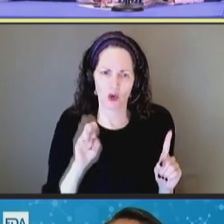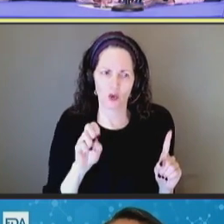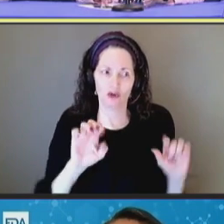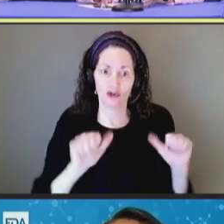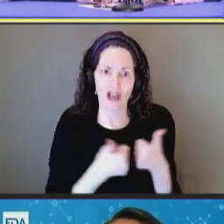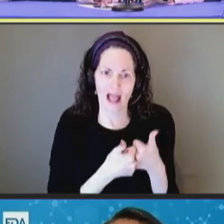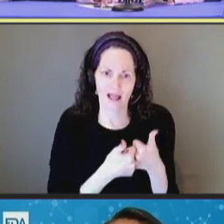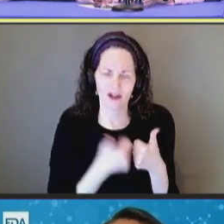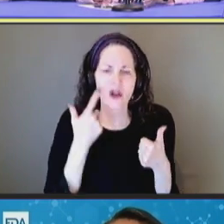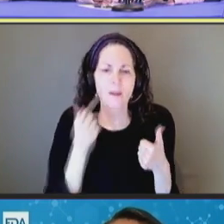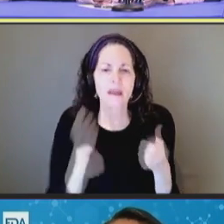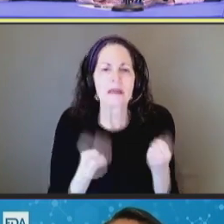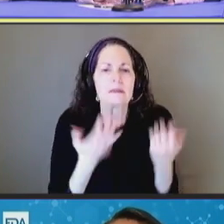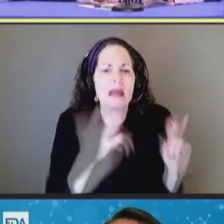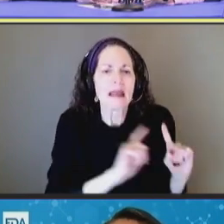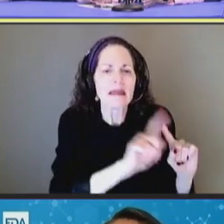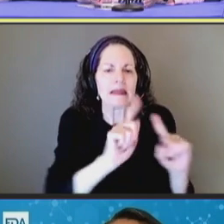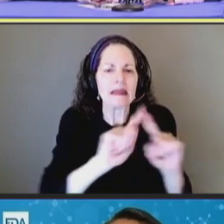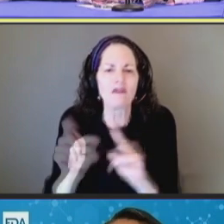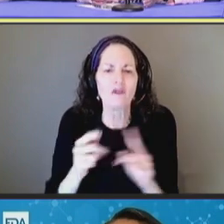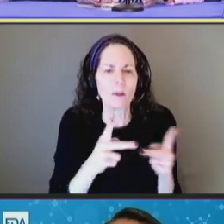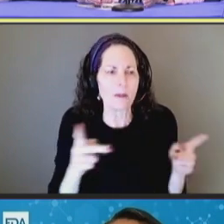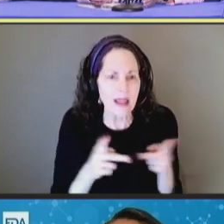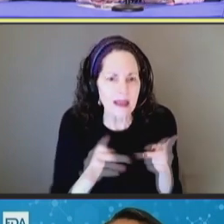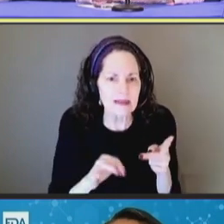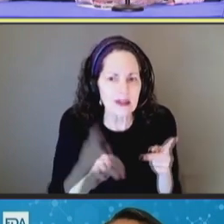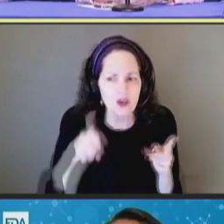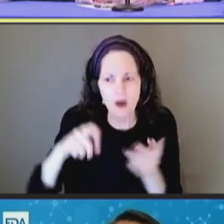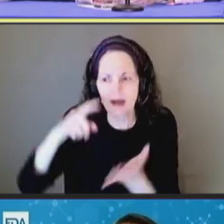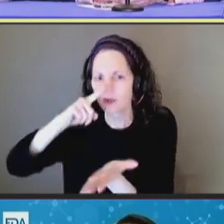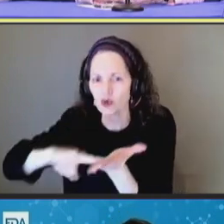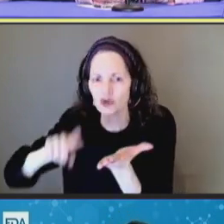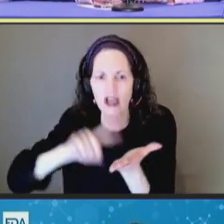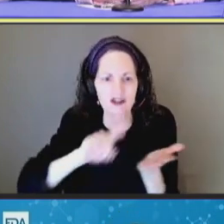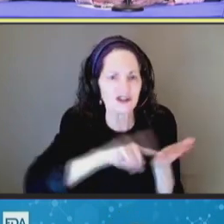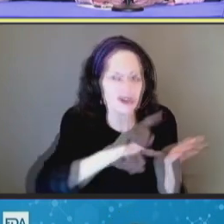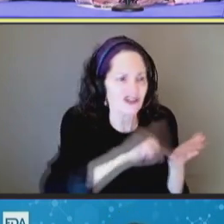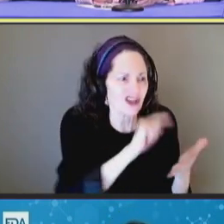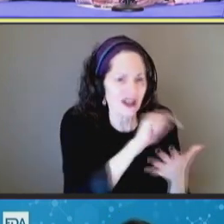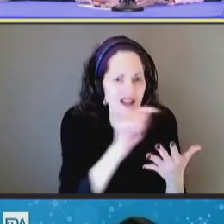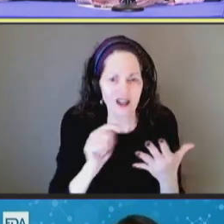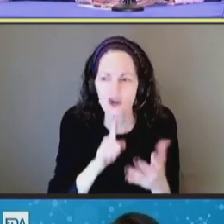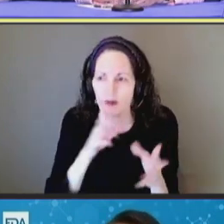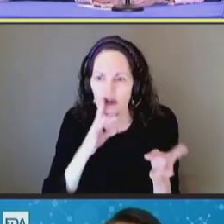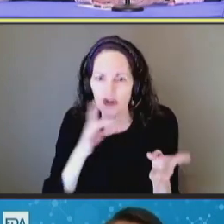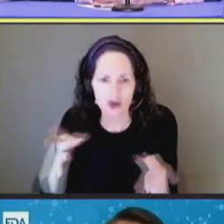to be checked to make sure that it's flowing seamlessly. So, I'm happy to follow up with